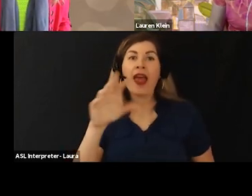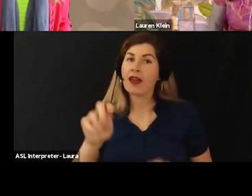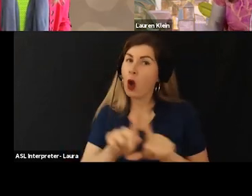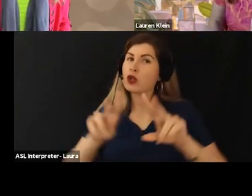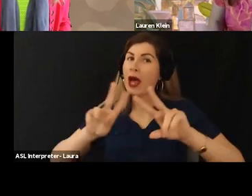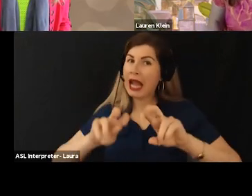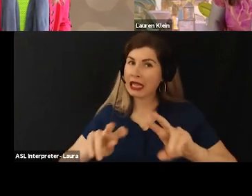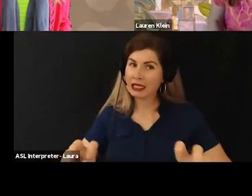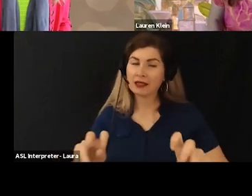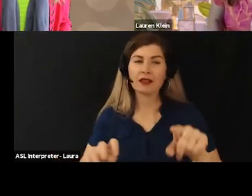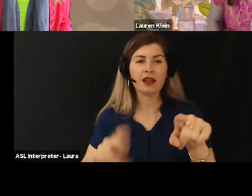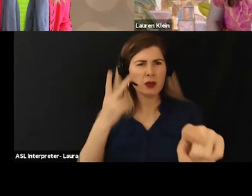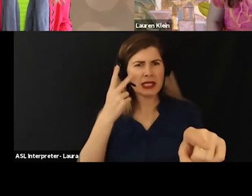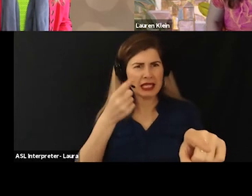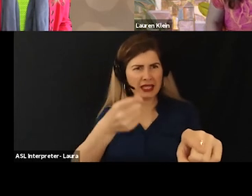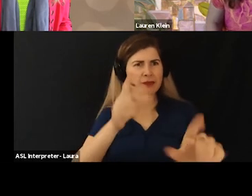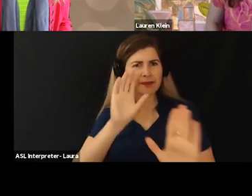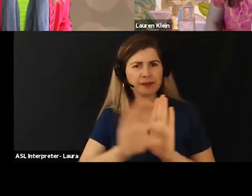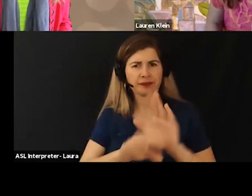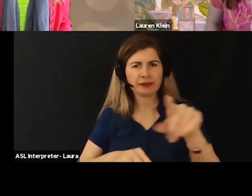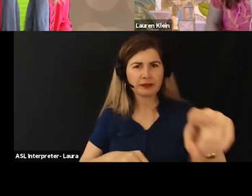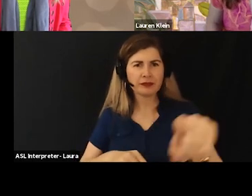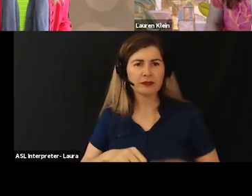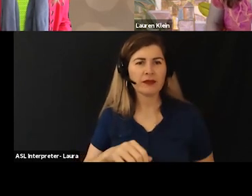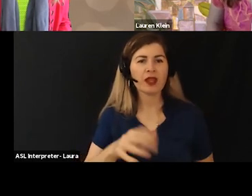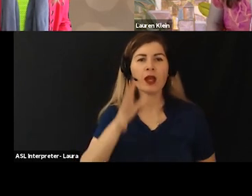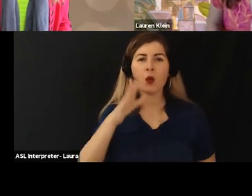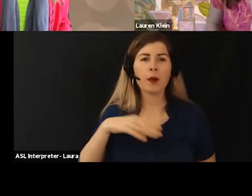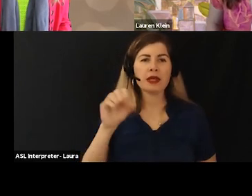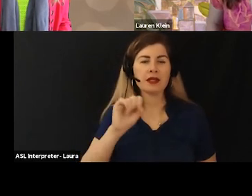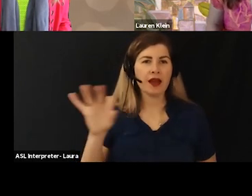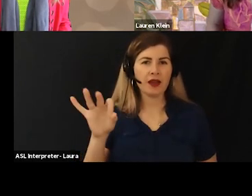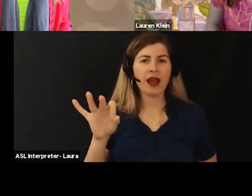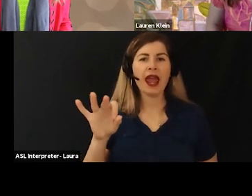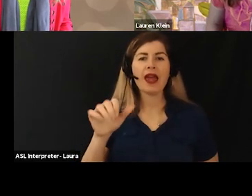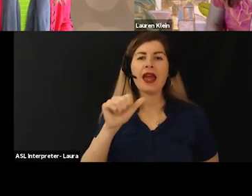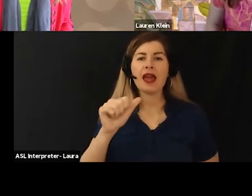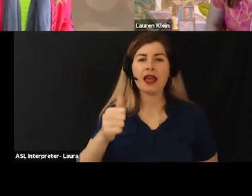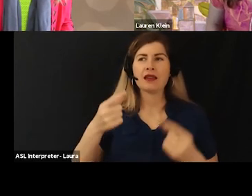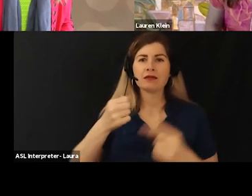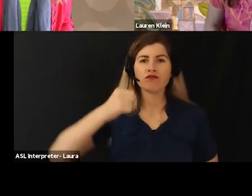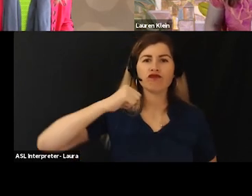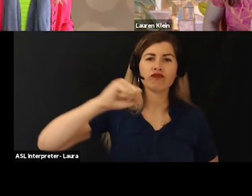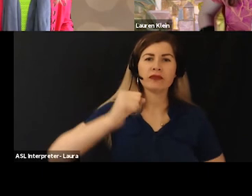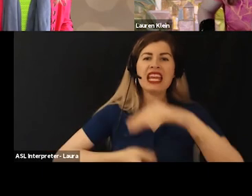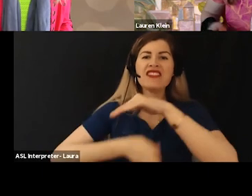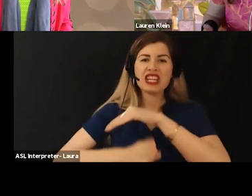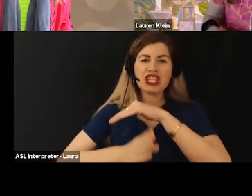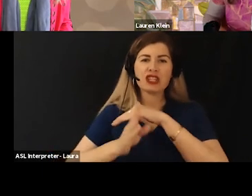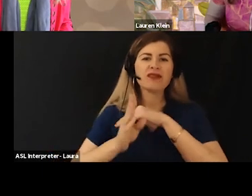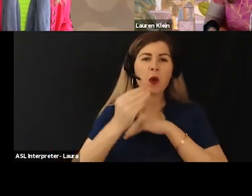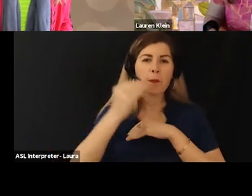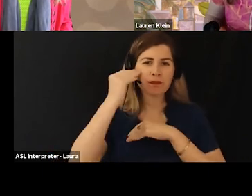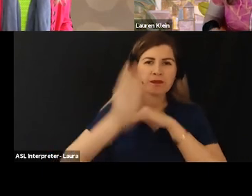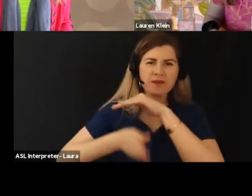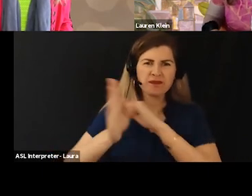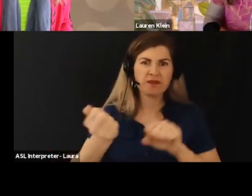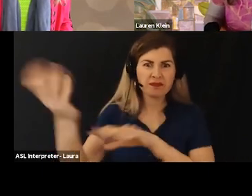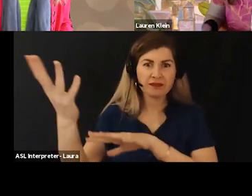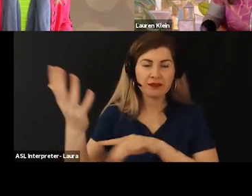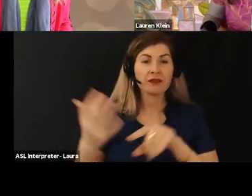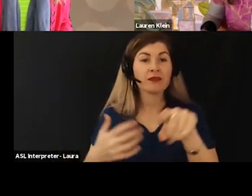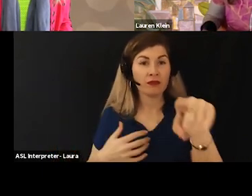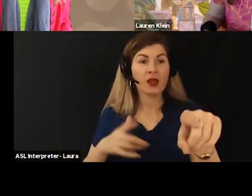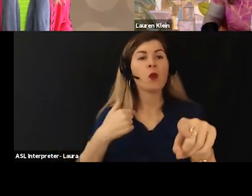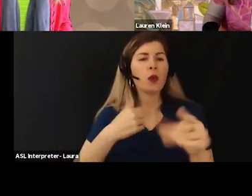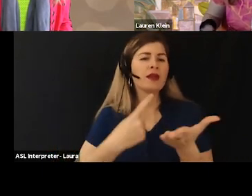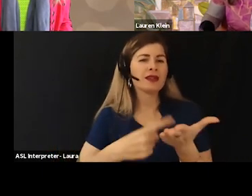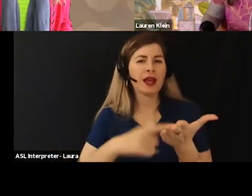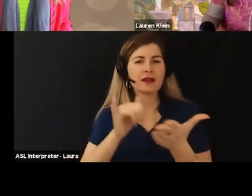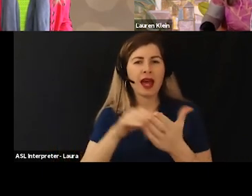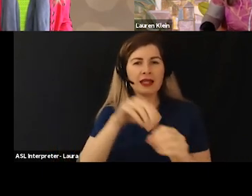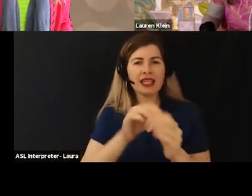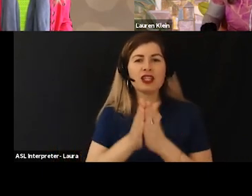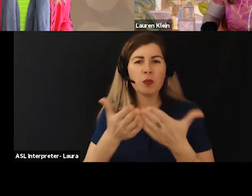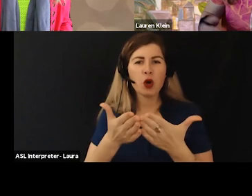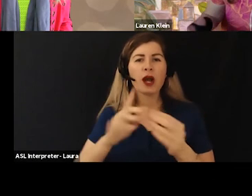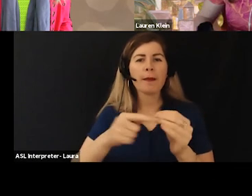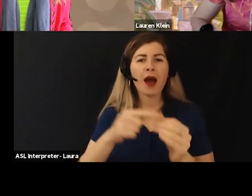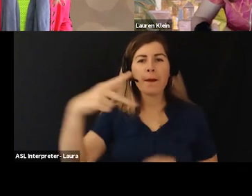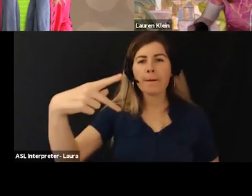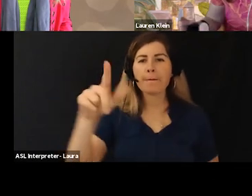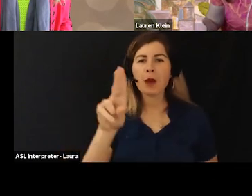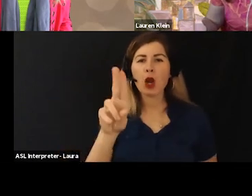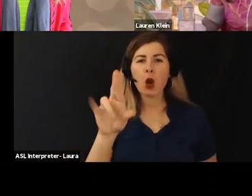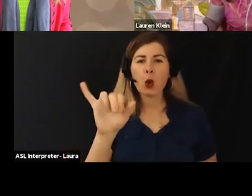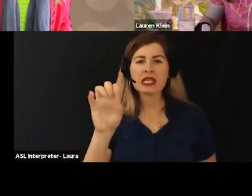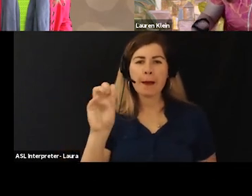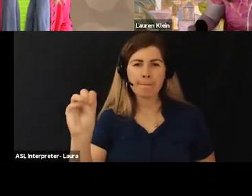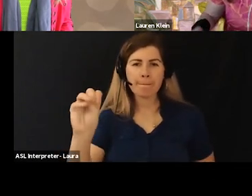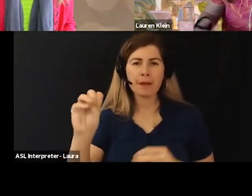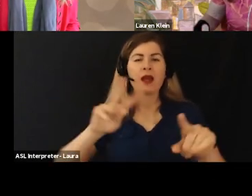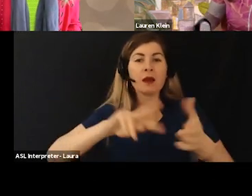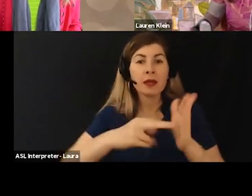Is this one that you see here, undertaken by San Francisco's anti eviction mapping project, we actually talked about this project in the context of our chapter on pluralism, the importance of sort of bringing many different people and their perspectives